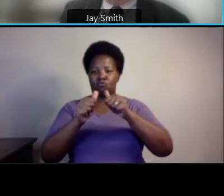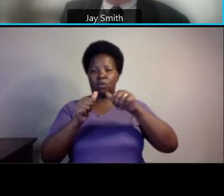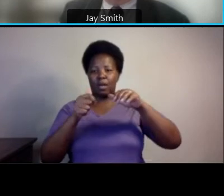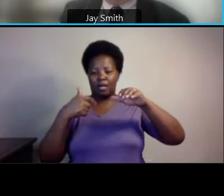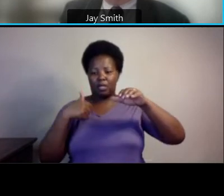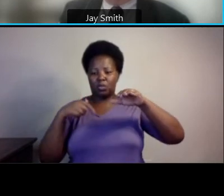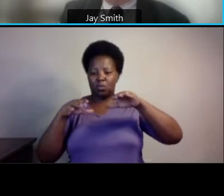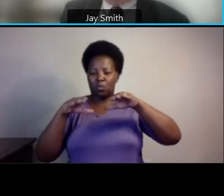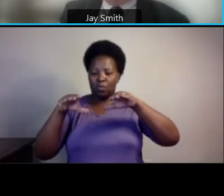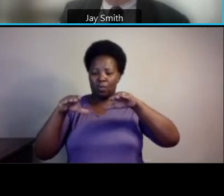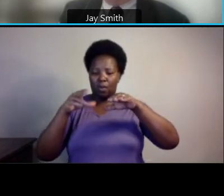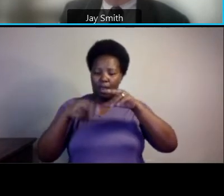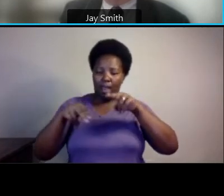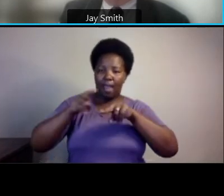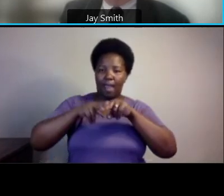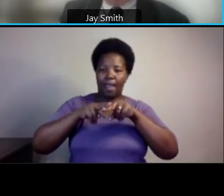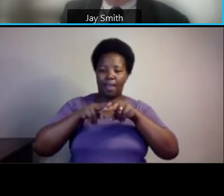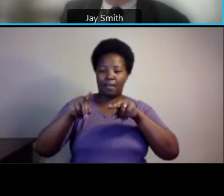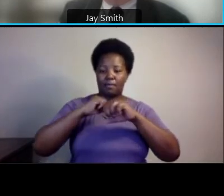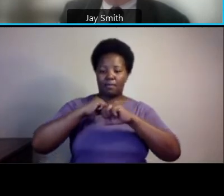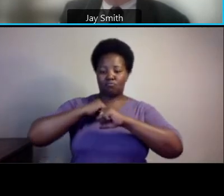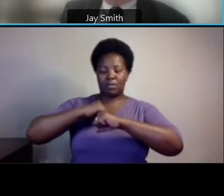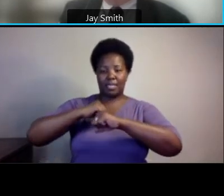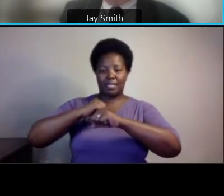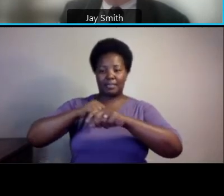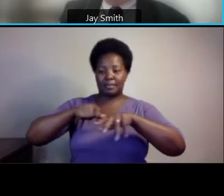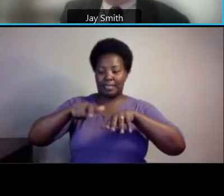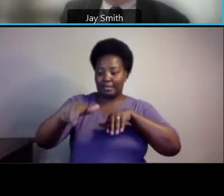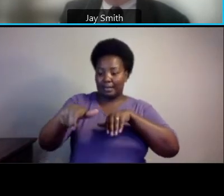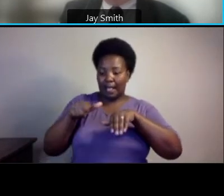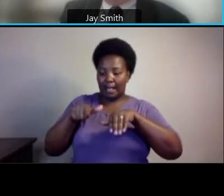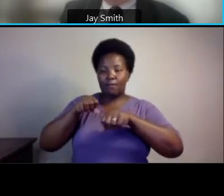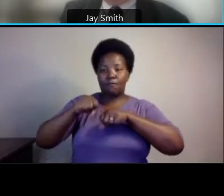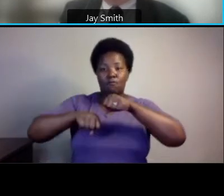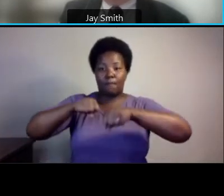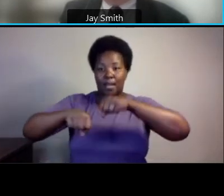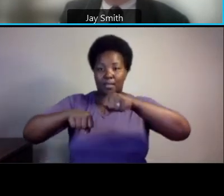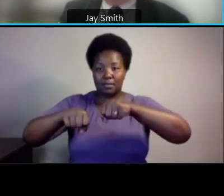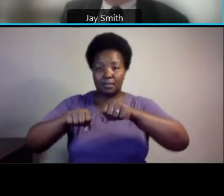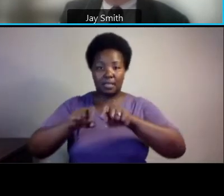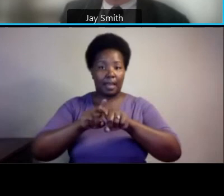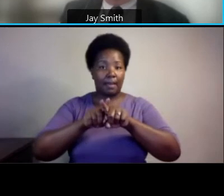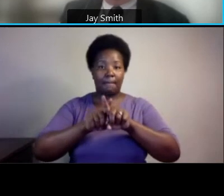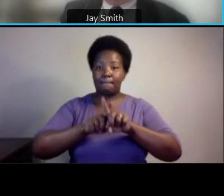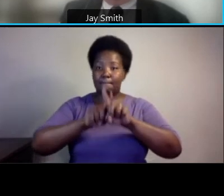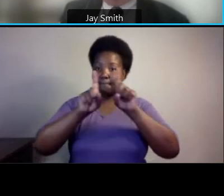space protected space for bikes but we could not fit with the you know considering the sidewalk